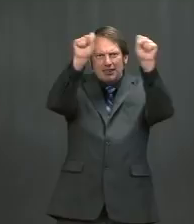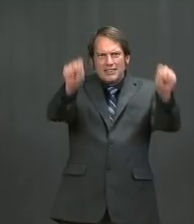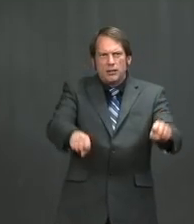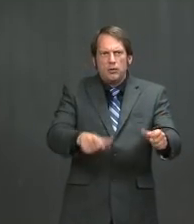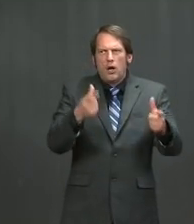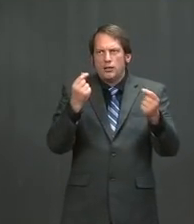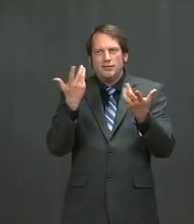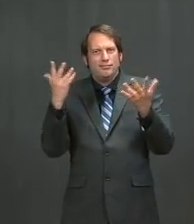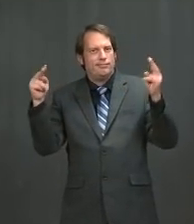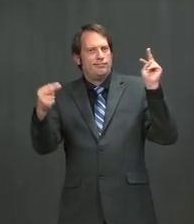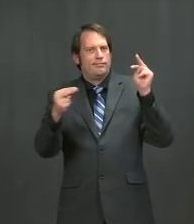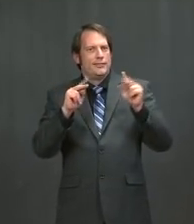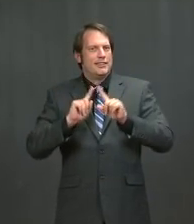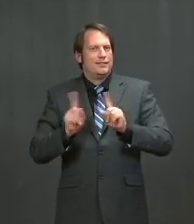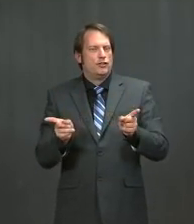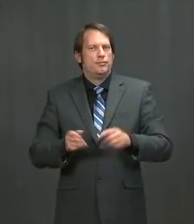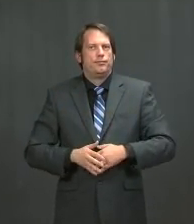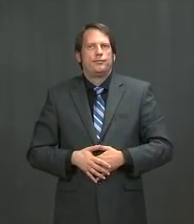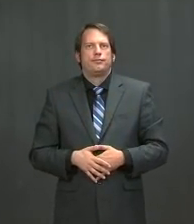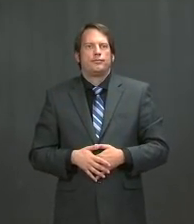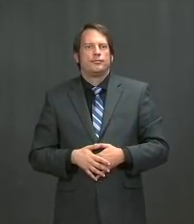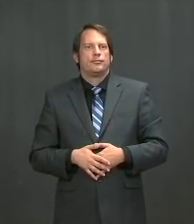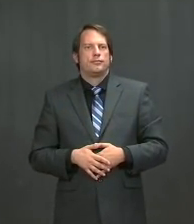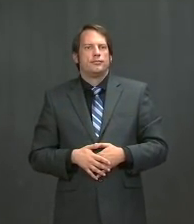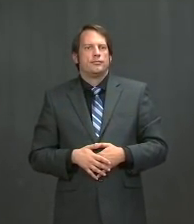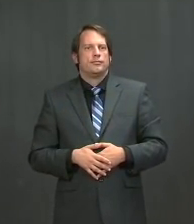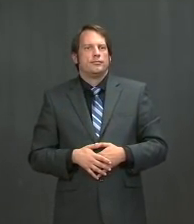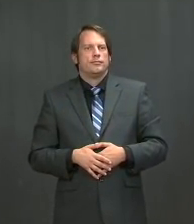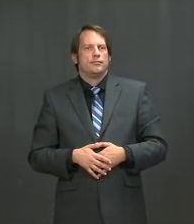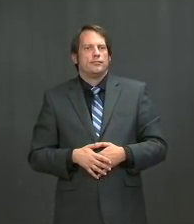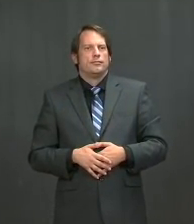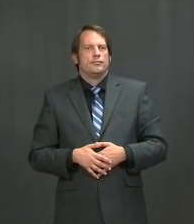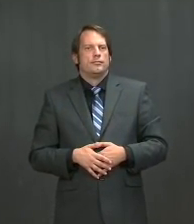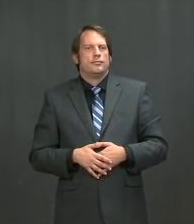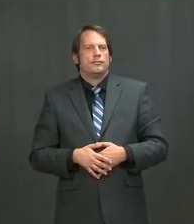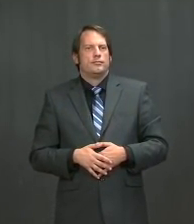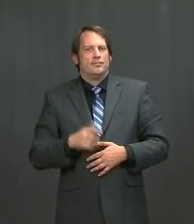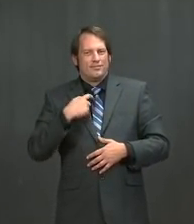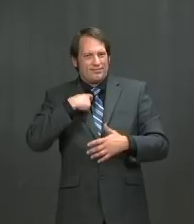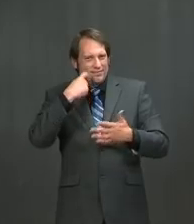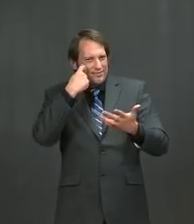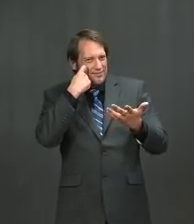which is clearly a number of the items I just talked about. It is rebuilding schools.